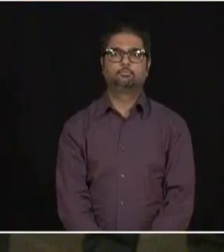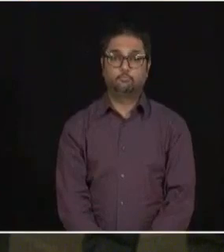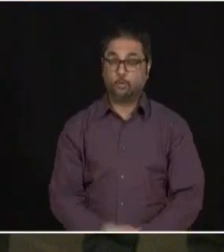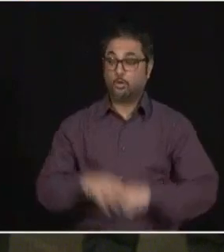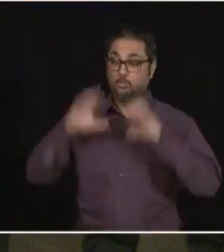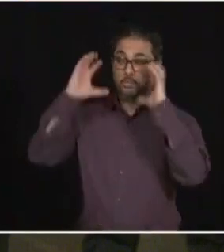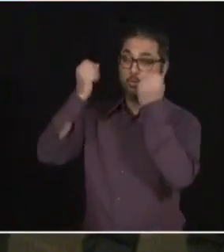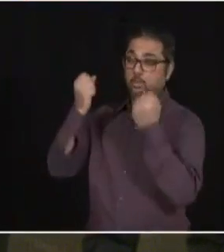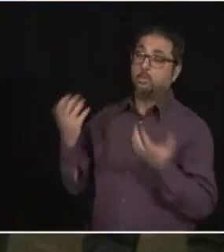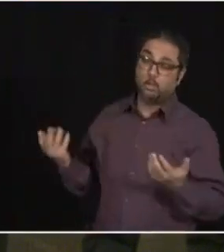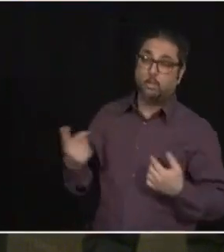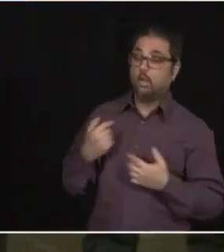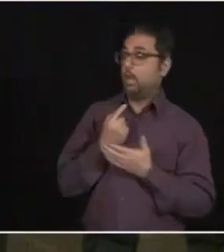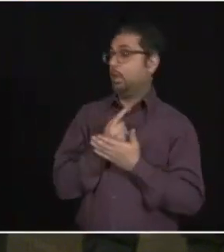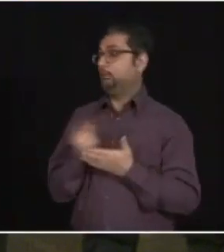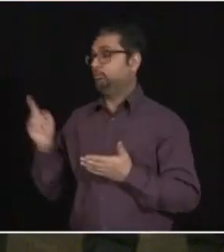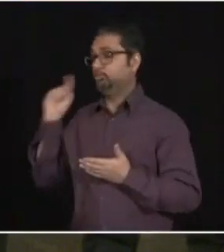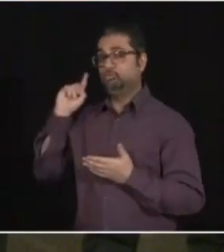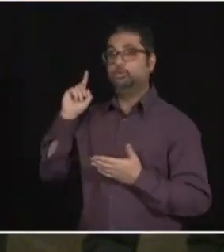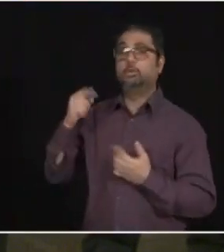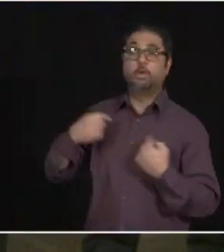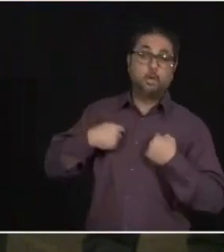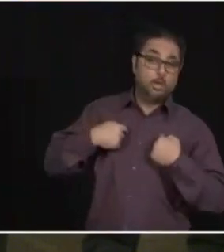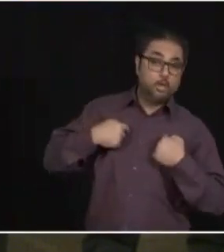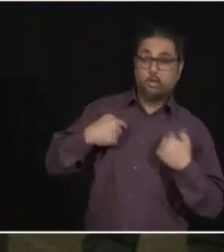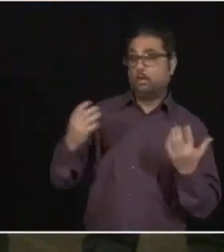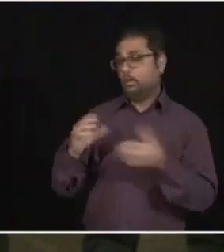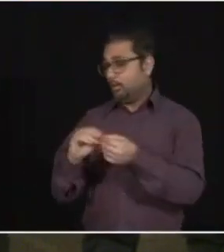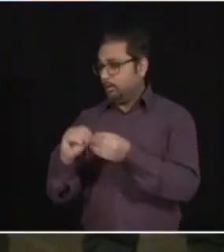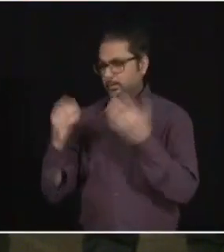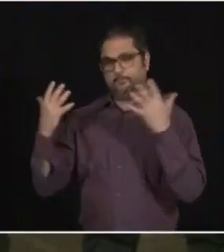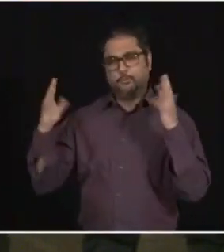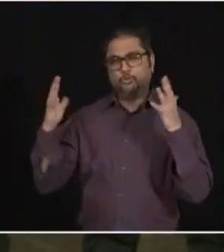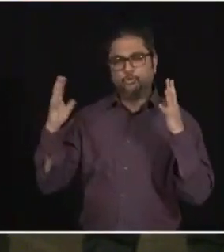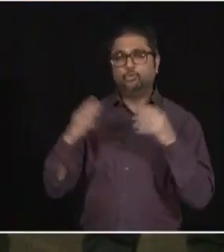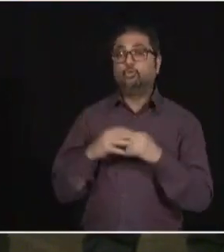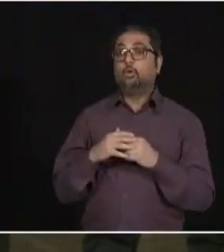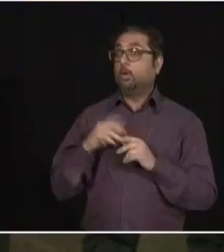first of all, I understand. People are hurting out there and people want to